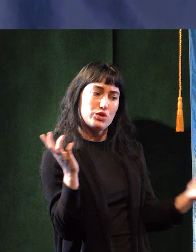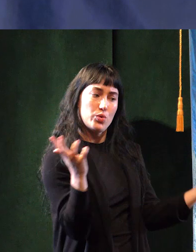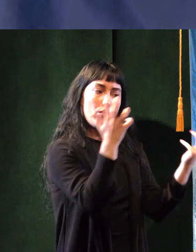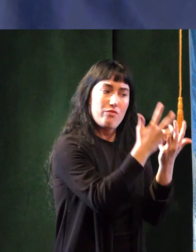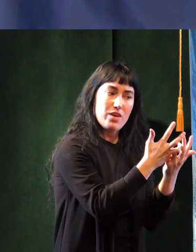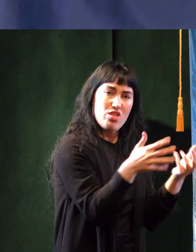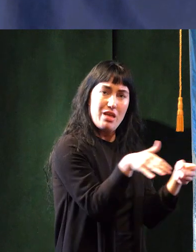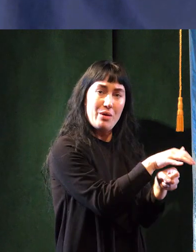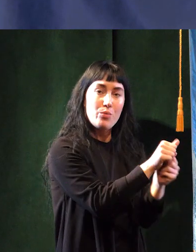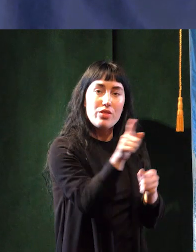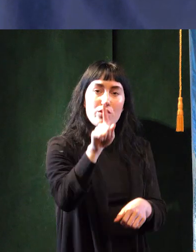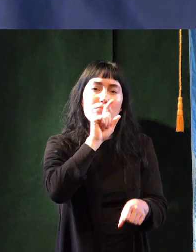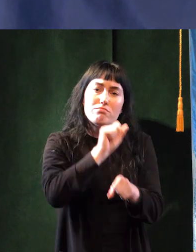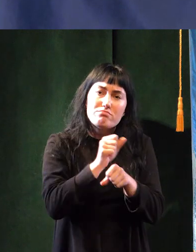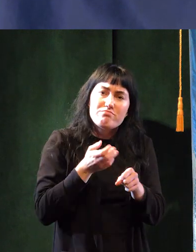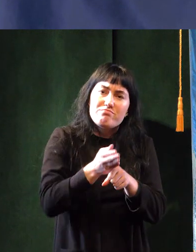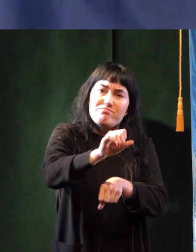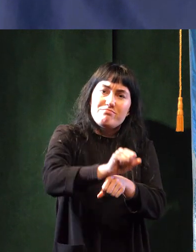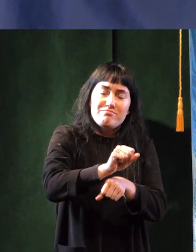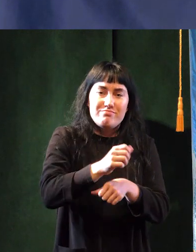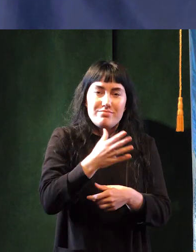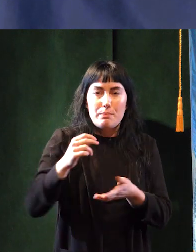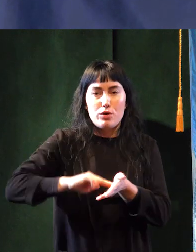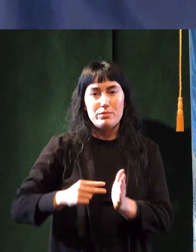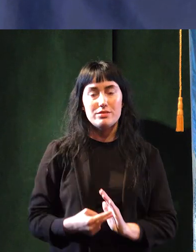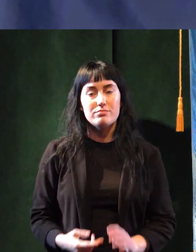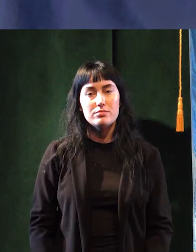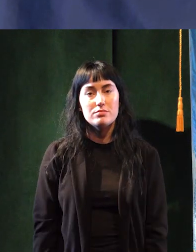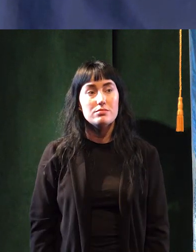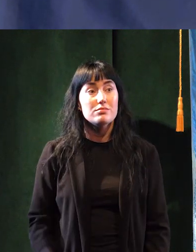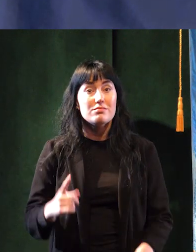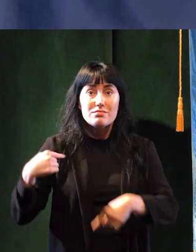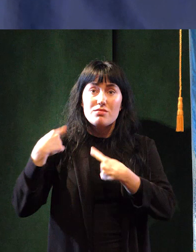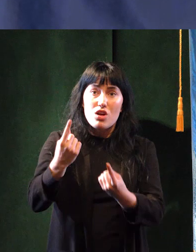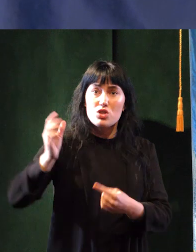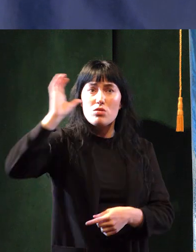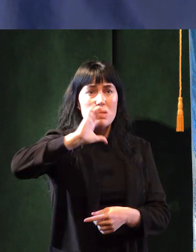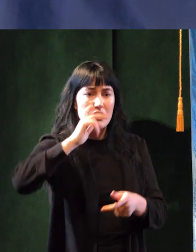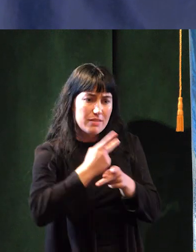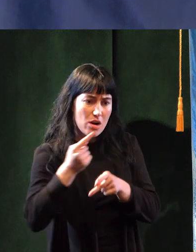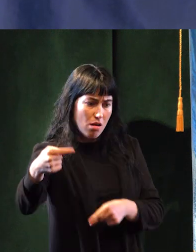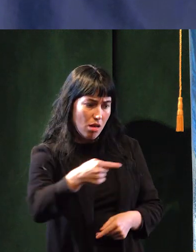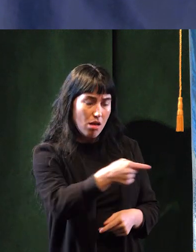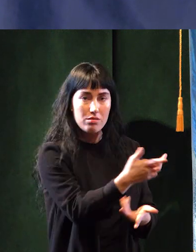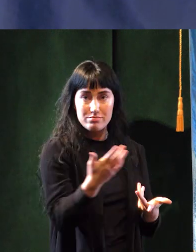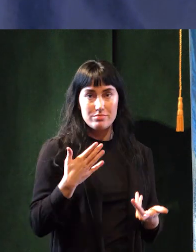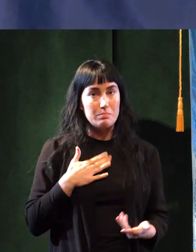with authentic vocation and purpose for as long as your search takes you have my